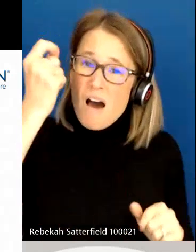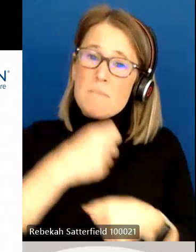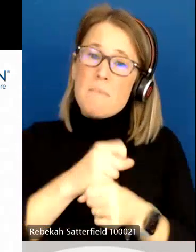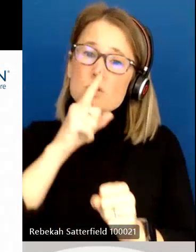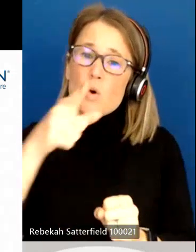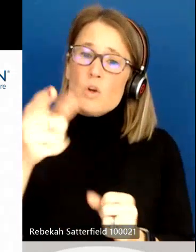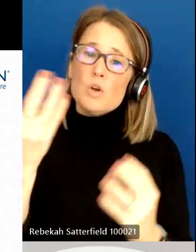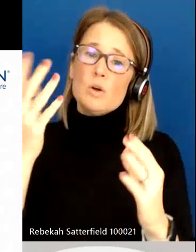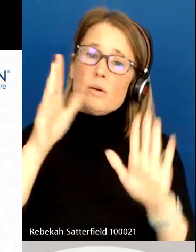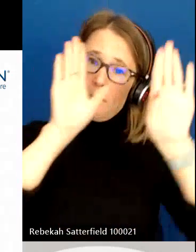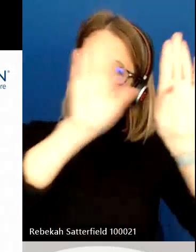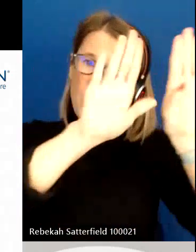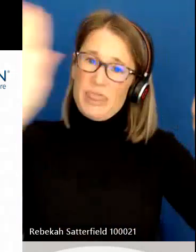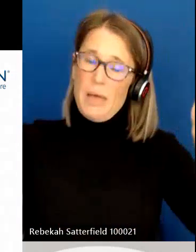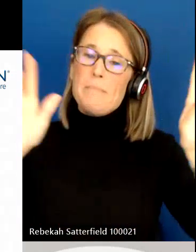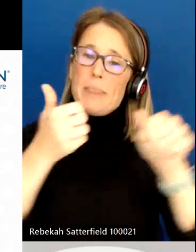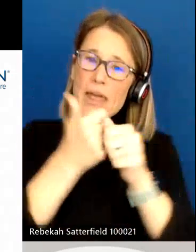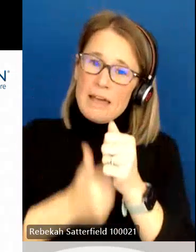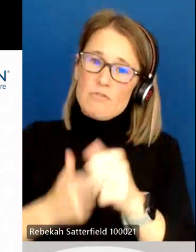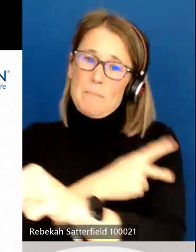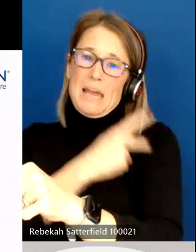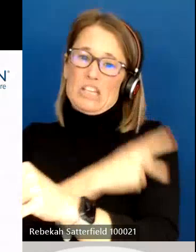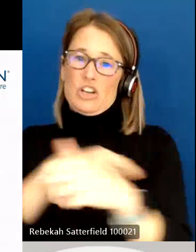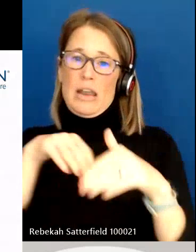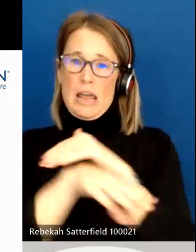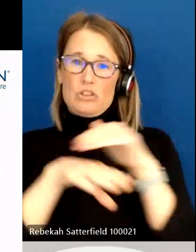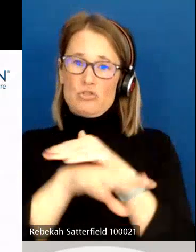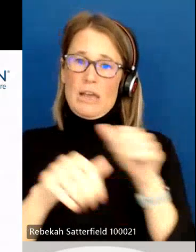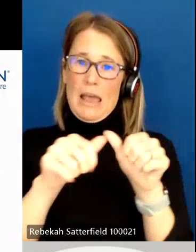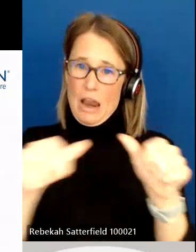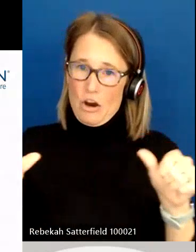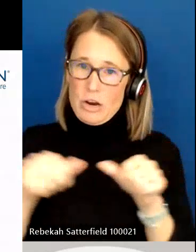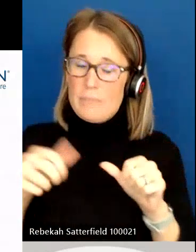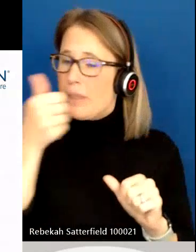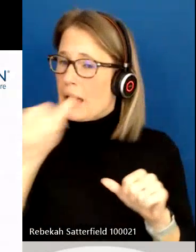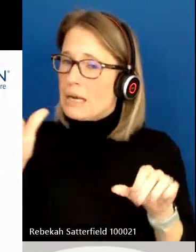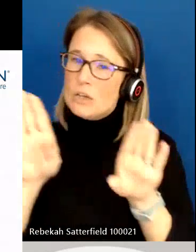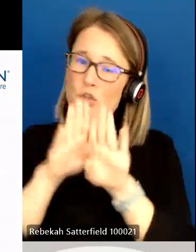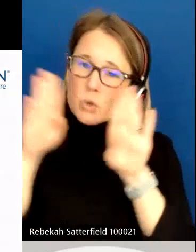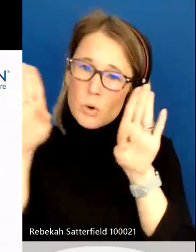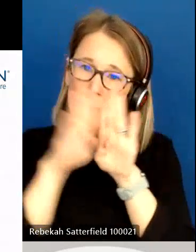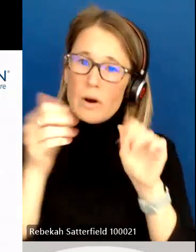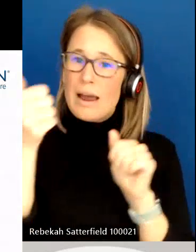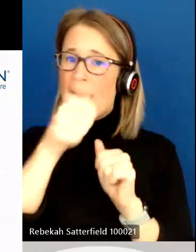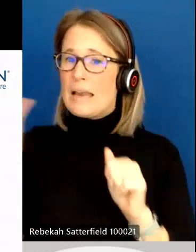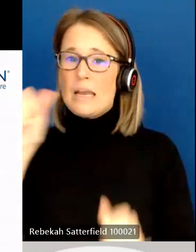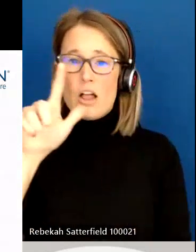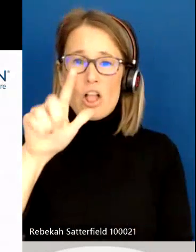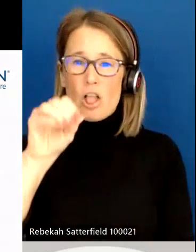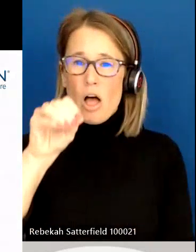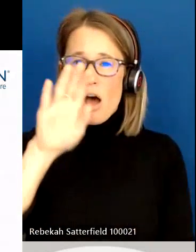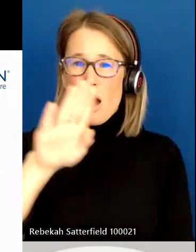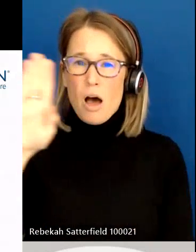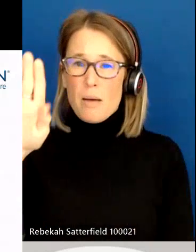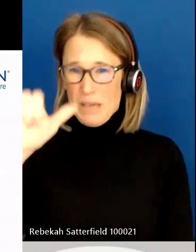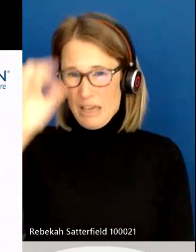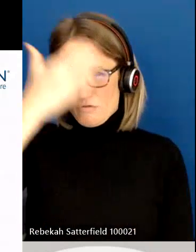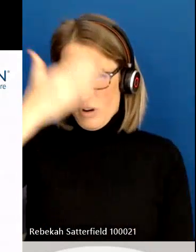every patient entry point so any door or entryway Lobby um uh emergency room that a patient would